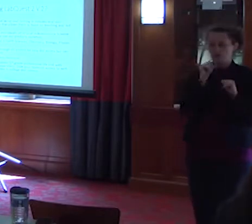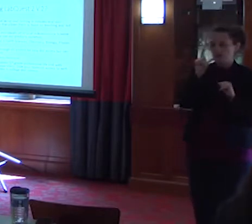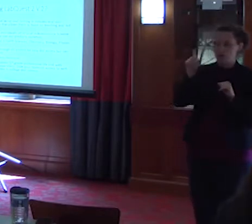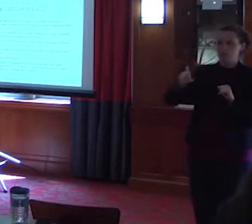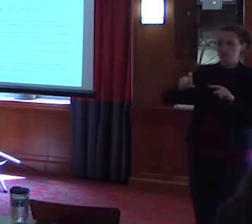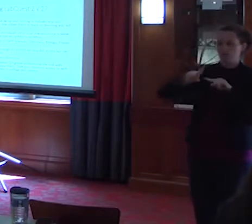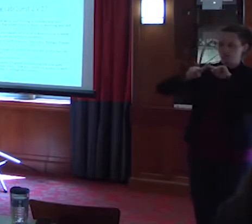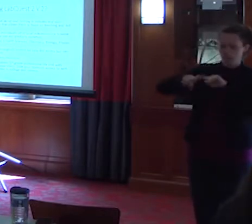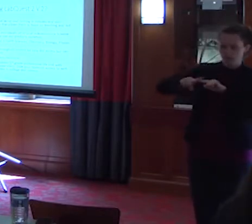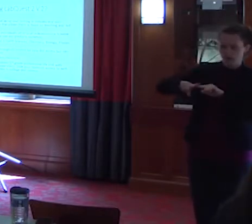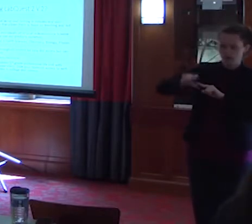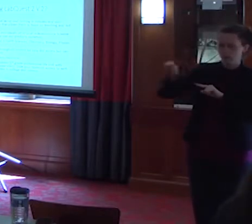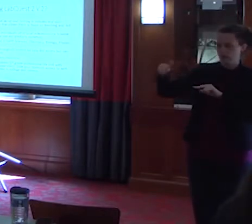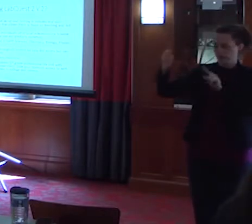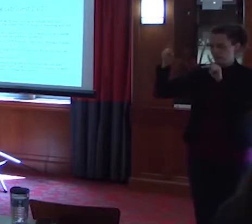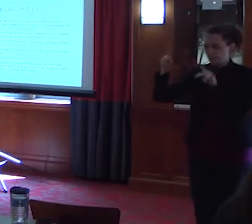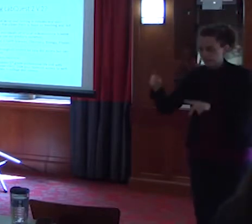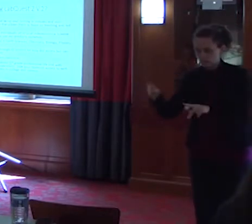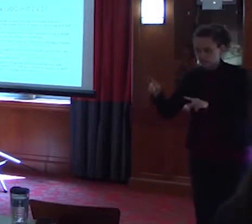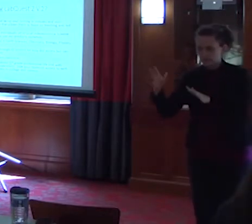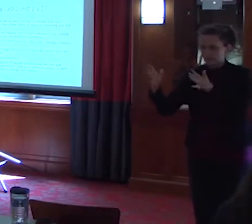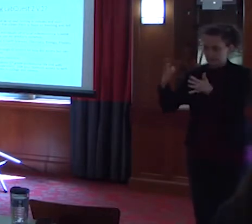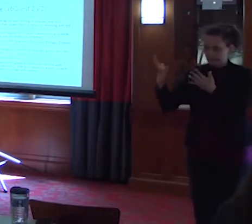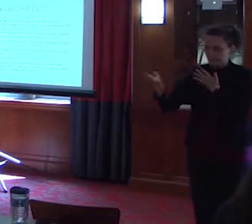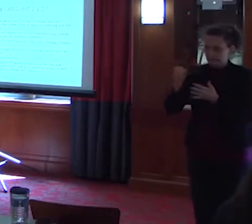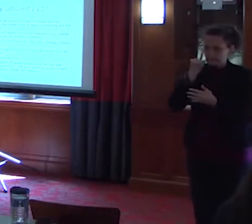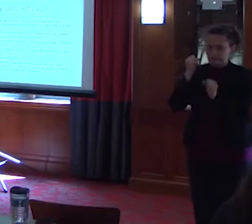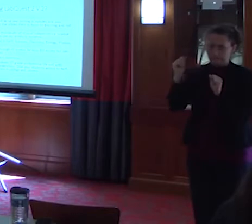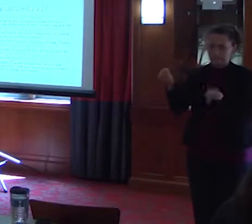in order to figure out where in the periodic table